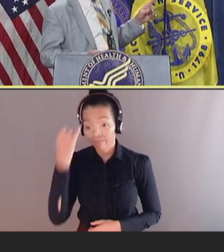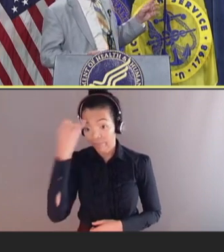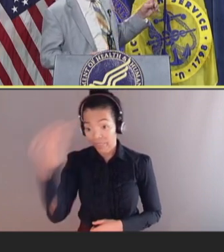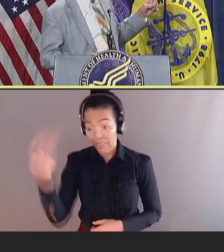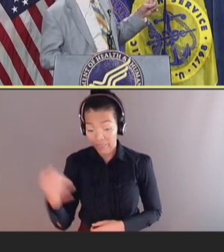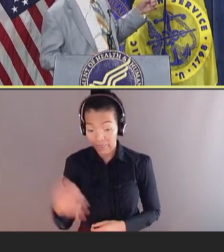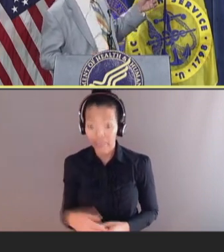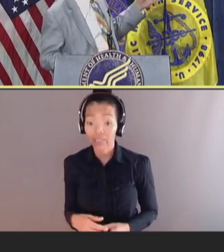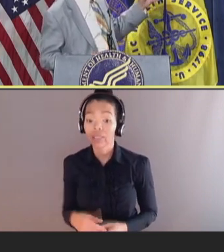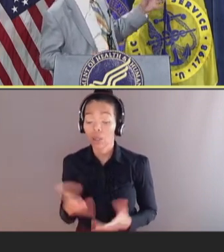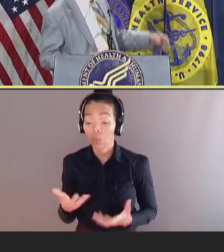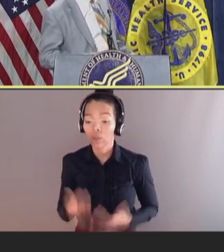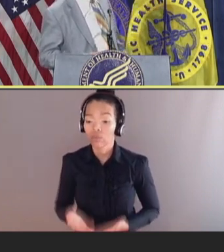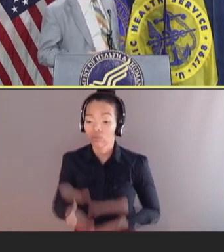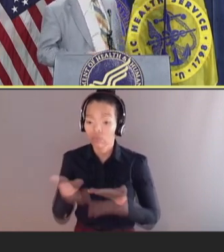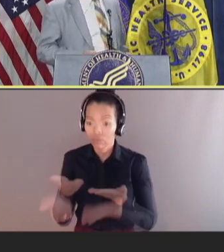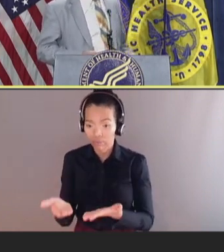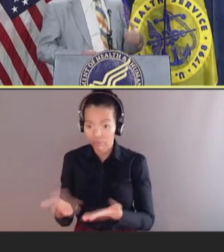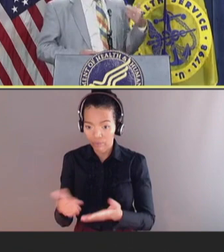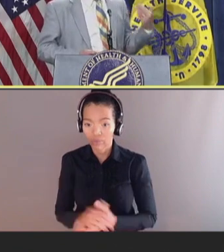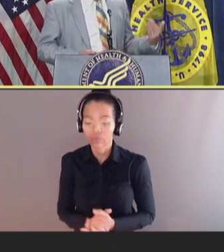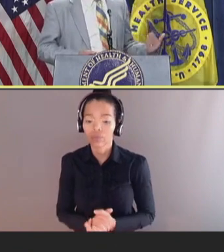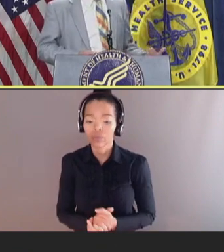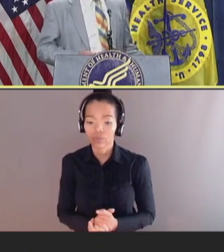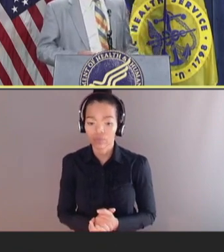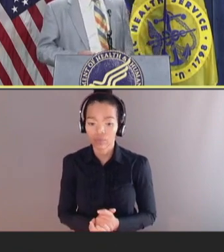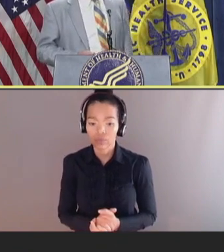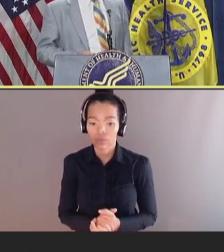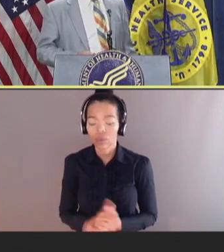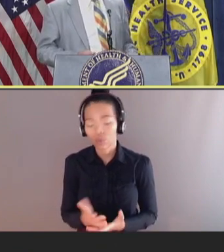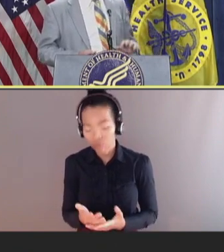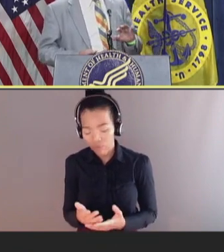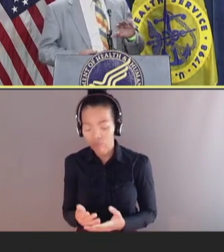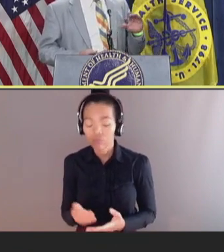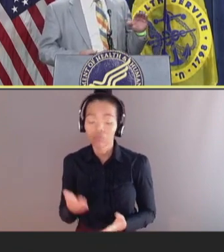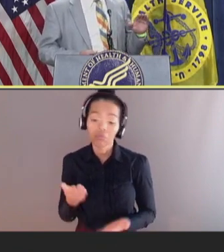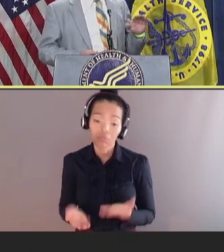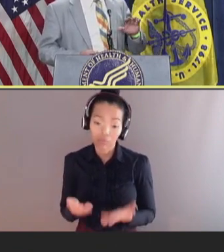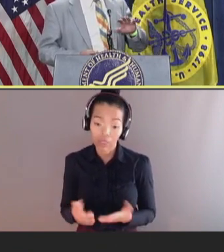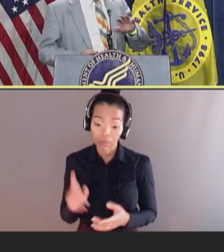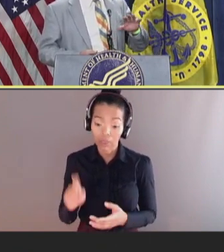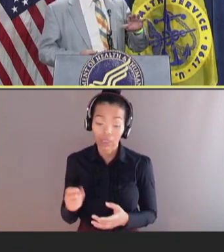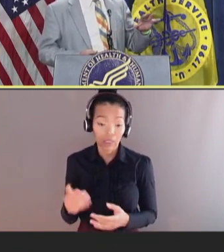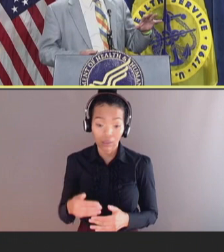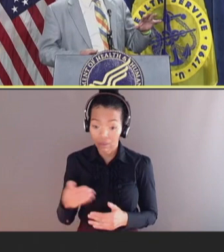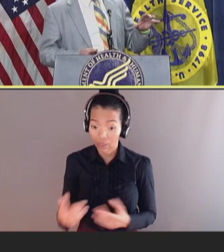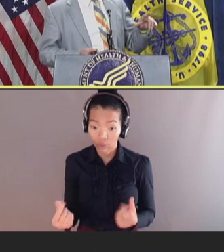propose was that -- and suggest that perhaps what we need to do is actually use BCG by